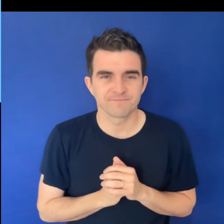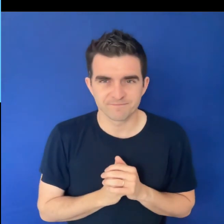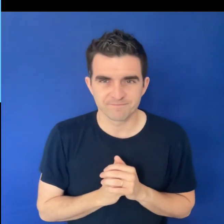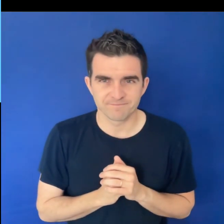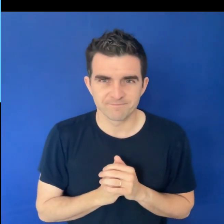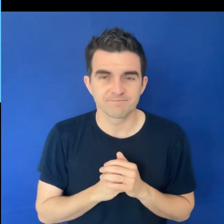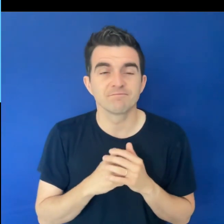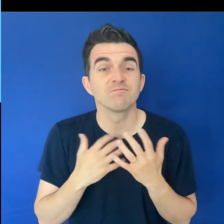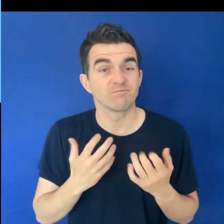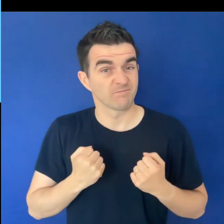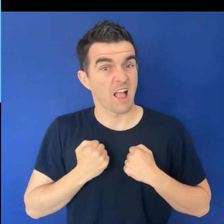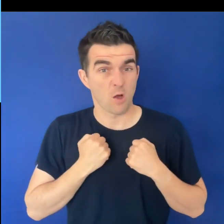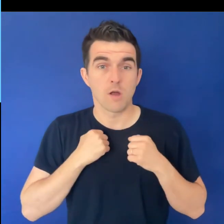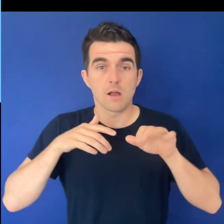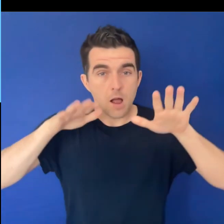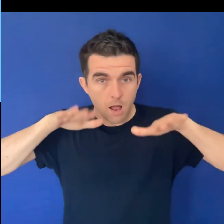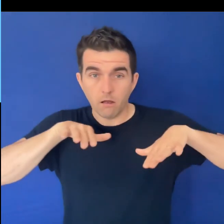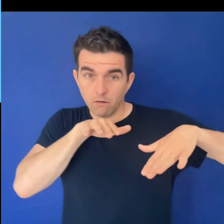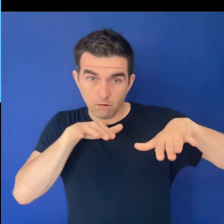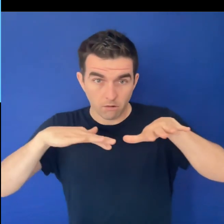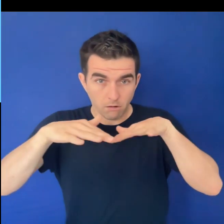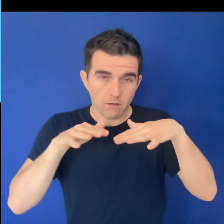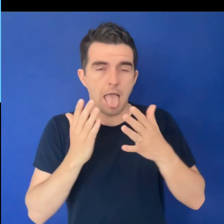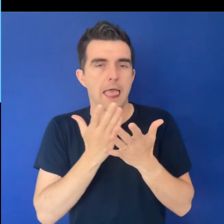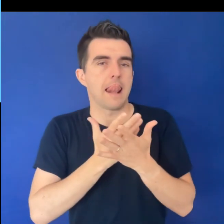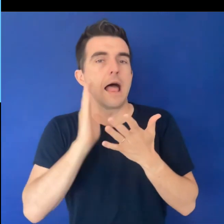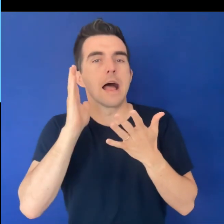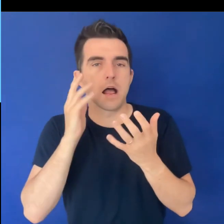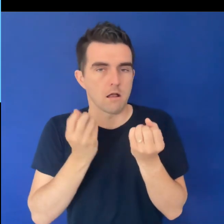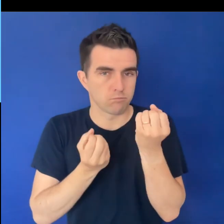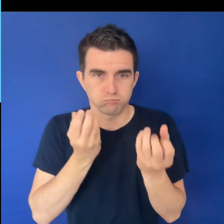Our maps are thoughtfully designed to ensure clear auditory cues,